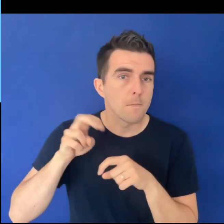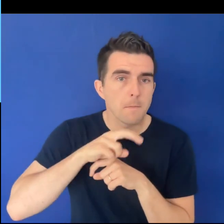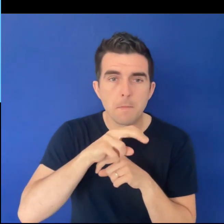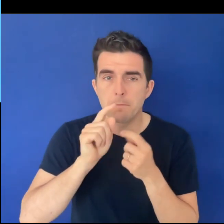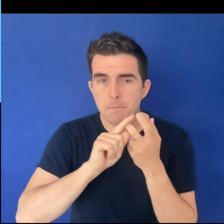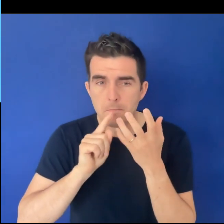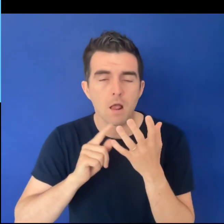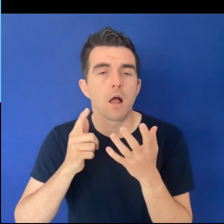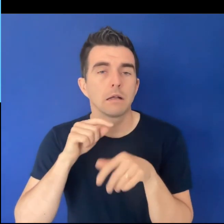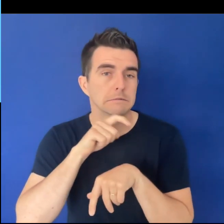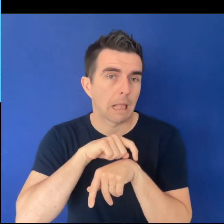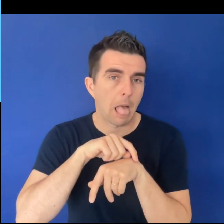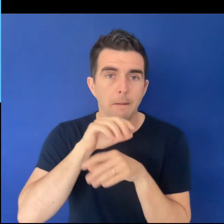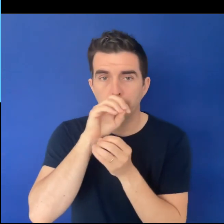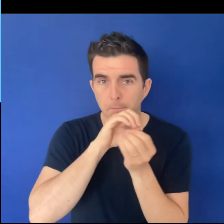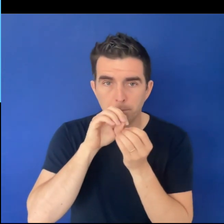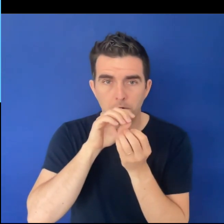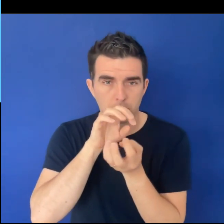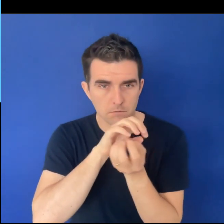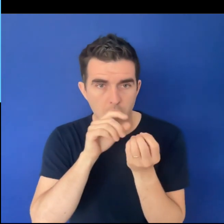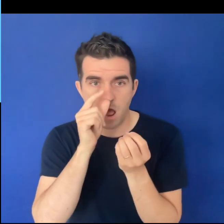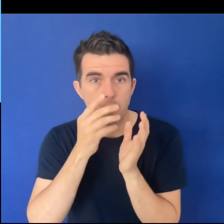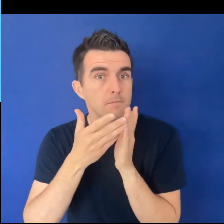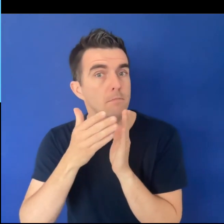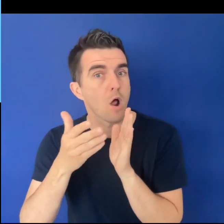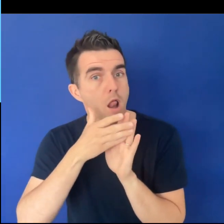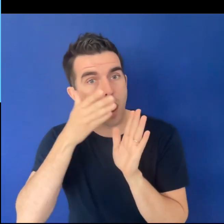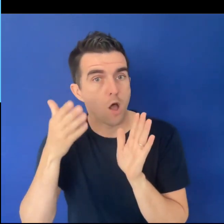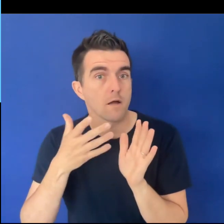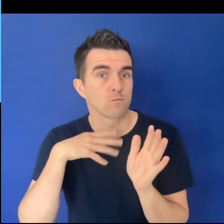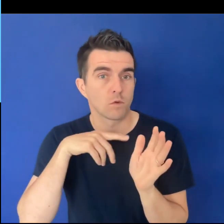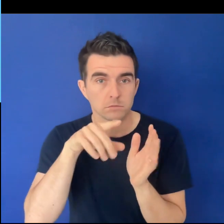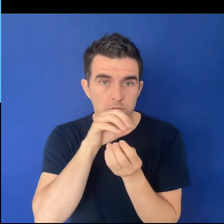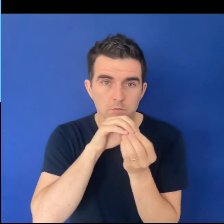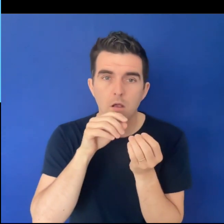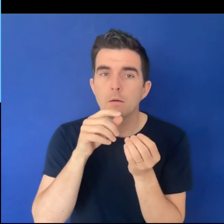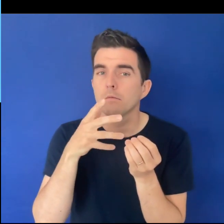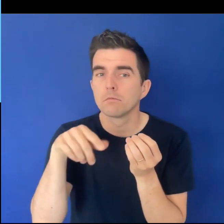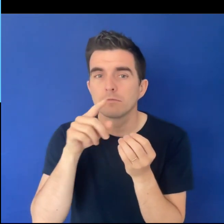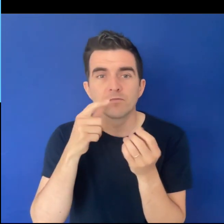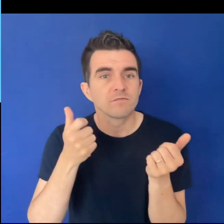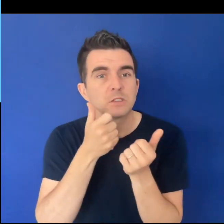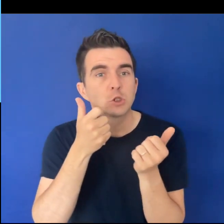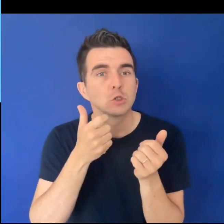Timed puzzles can also be made longer, so that you can have more time than you normally would to complete sections.